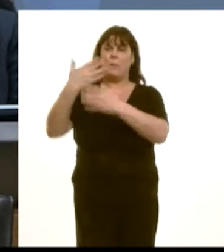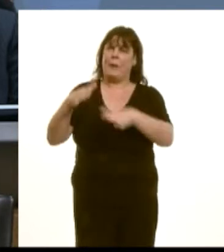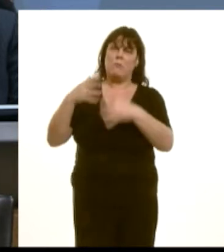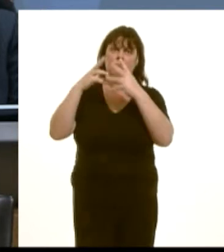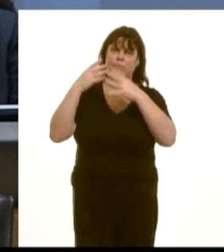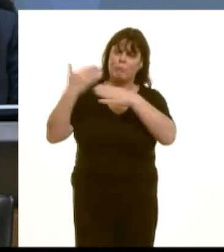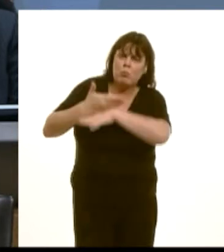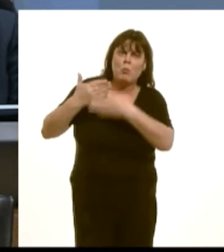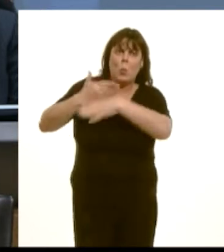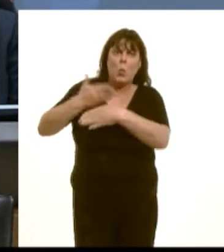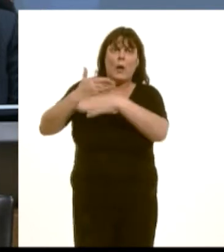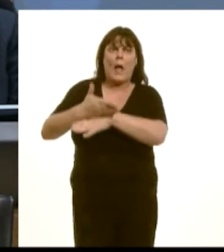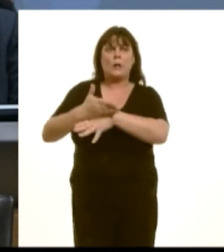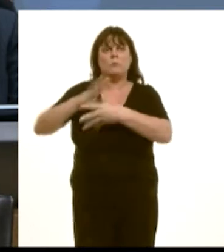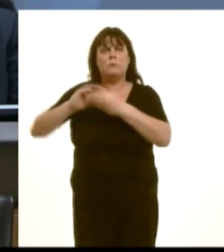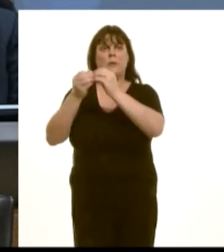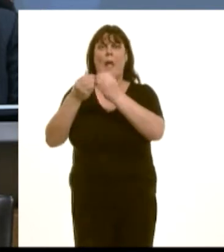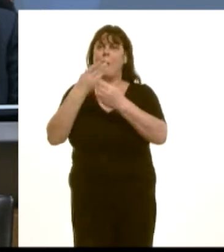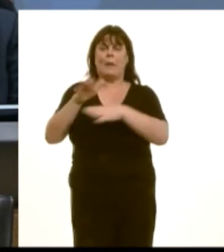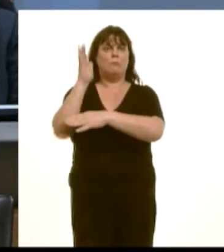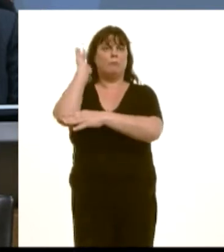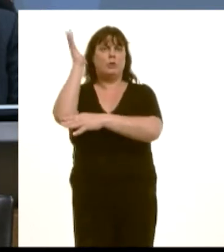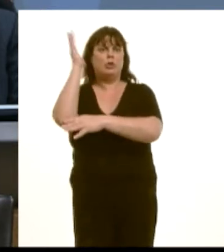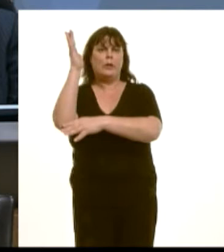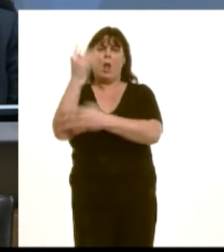in his first couple of speeches, this had been a particularly knotty issue that needed